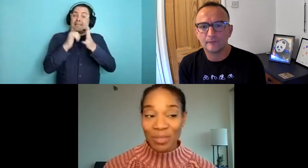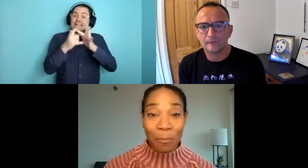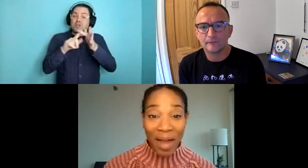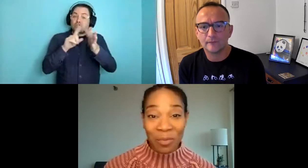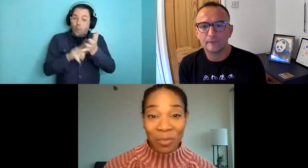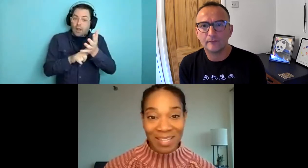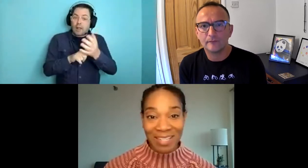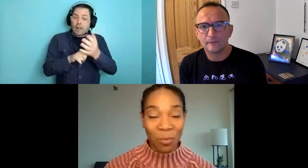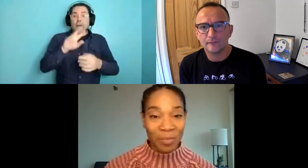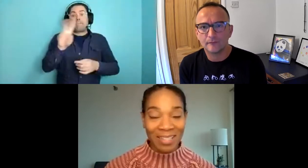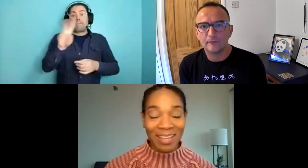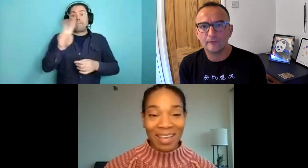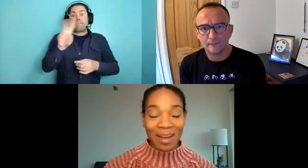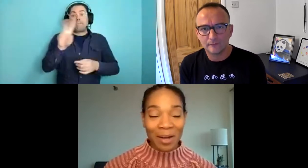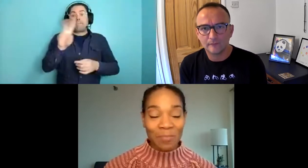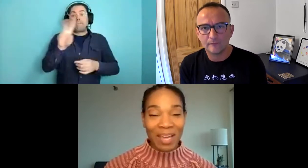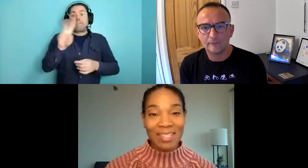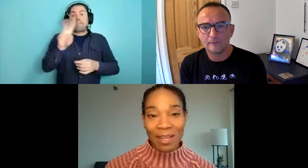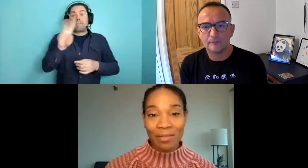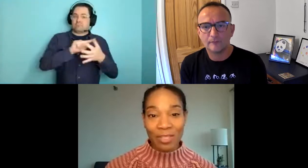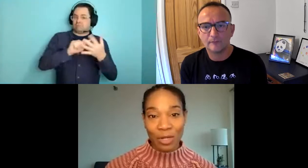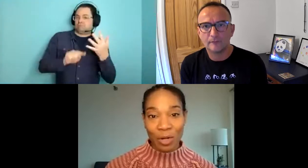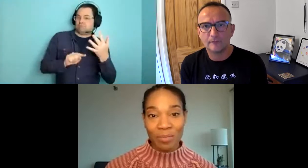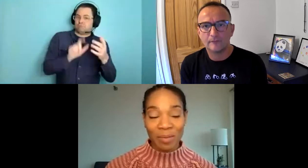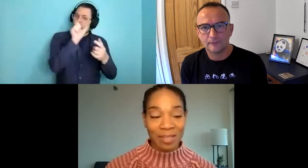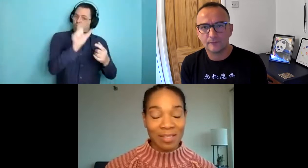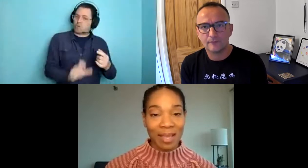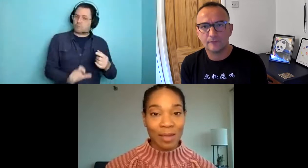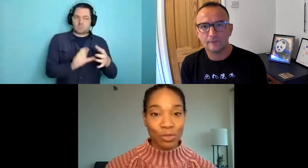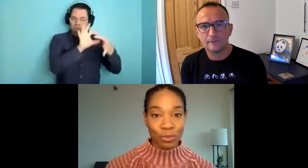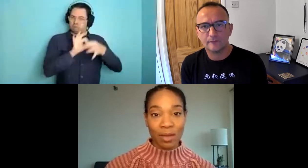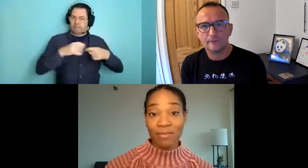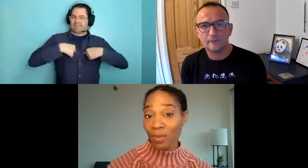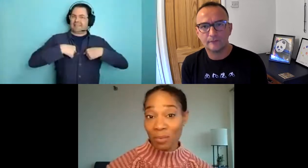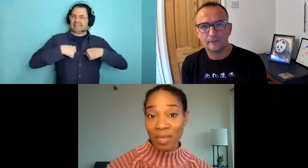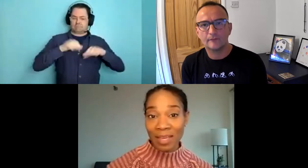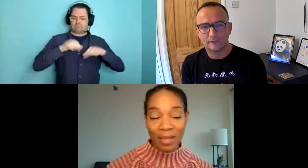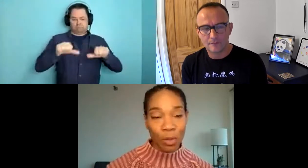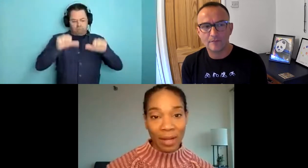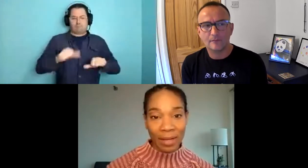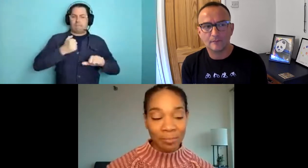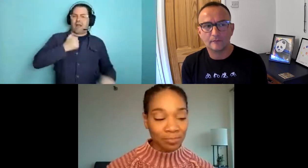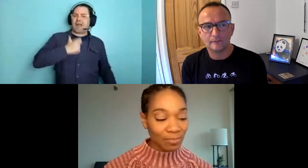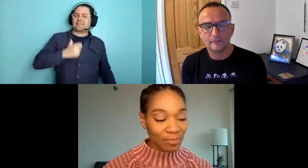researching this resource it allowed me to stand more firm into my most authentic self.